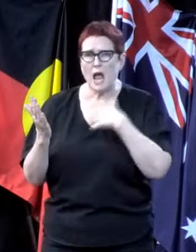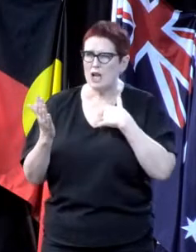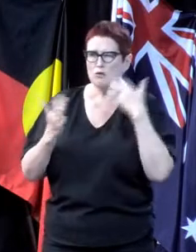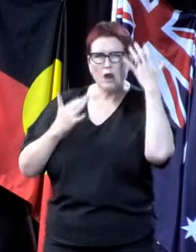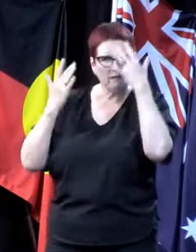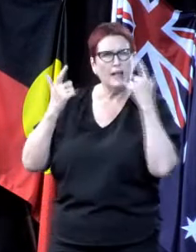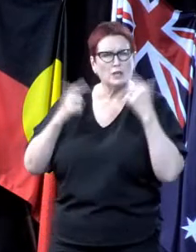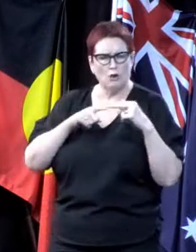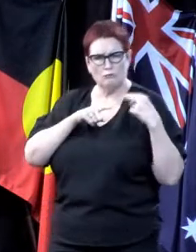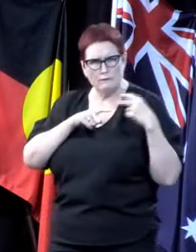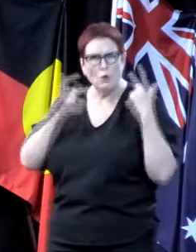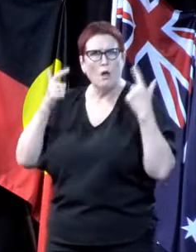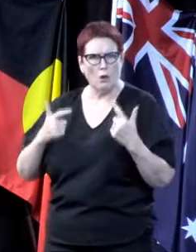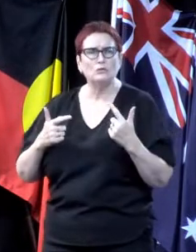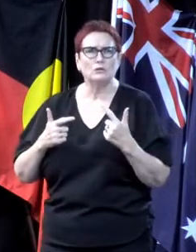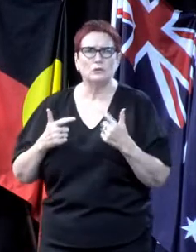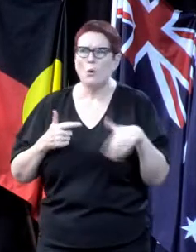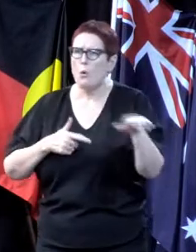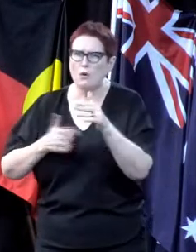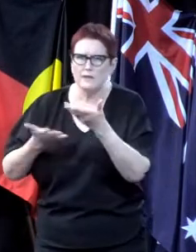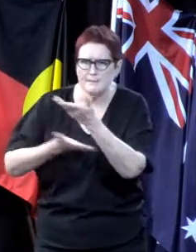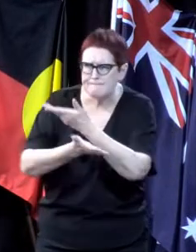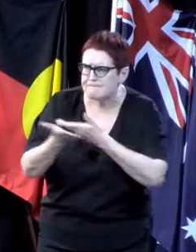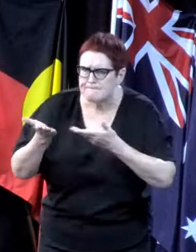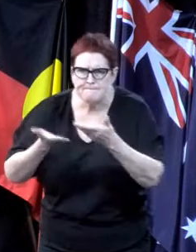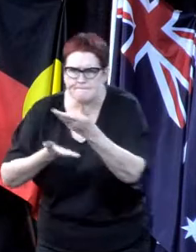and having conversations in where they would like to be